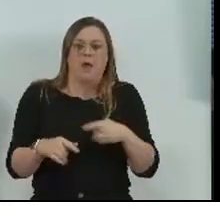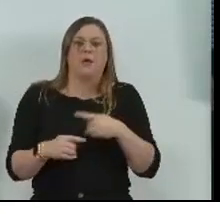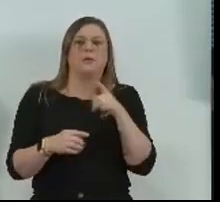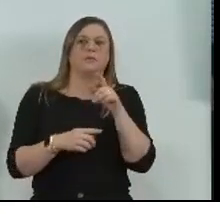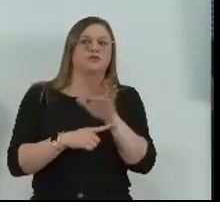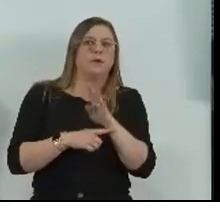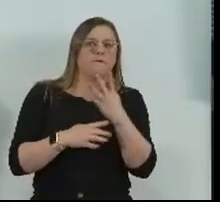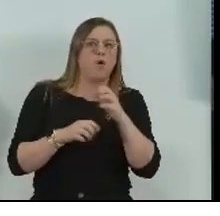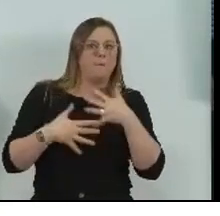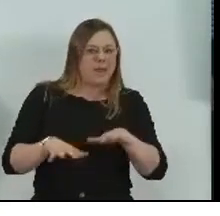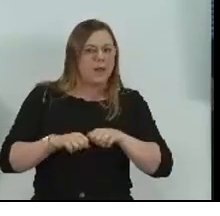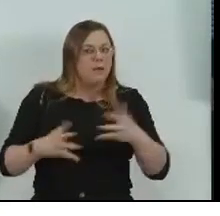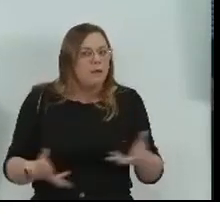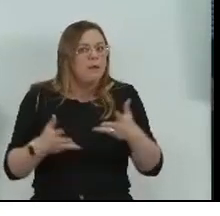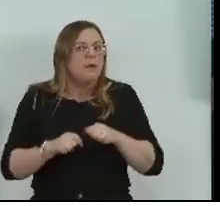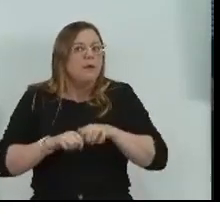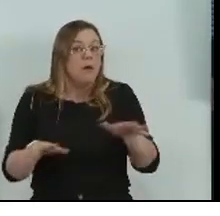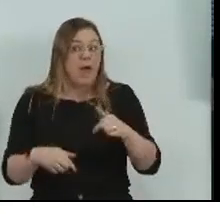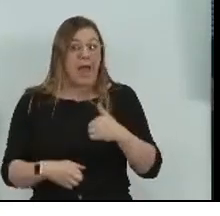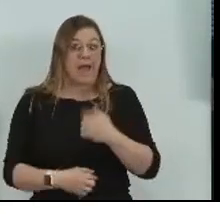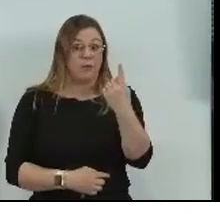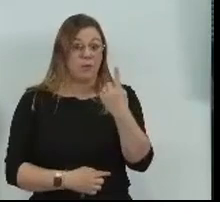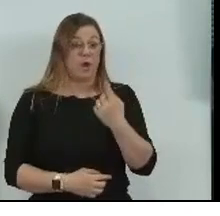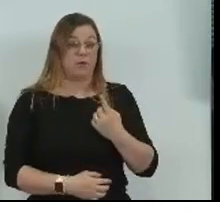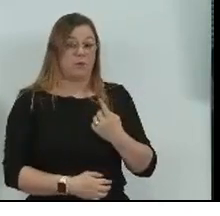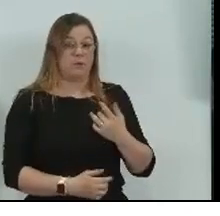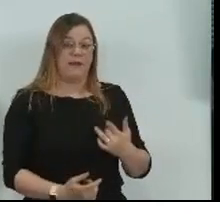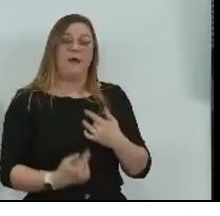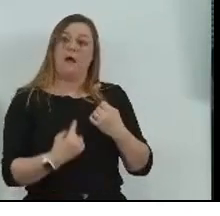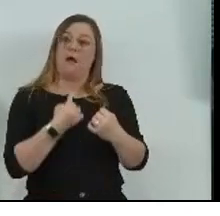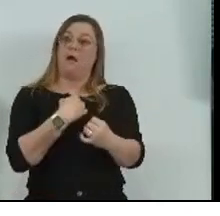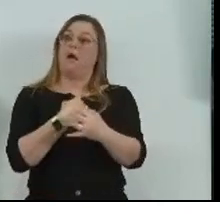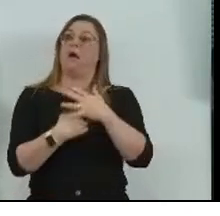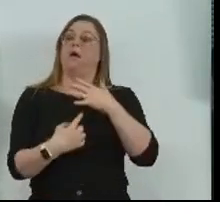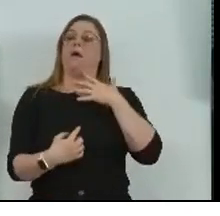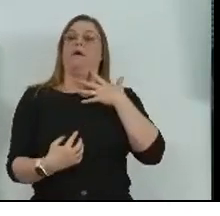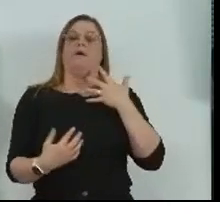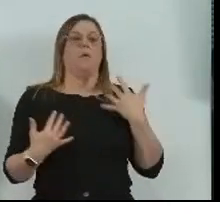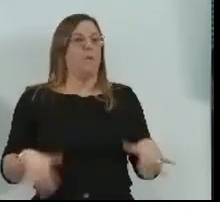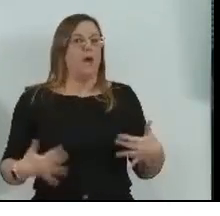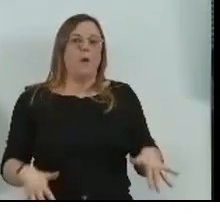And I was one of those people that was inspiring the generation to be inspired.